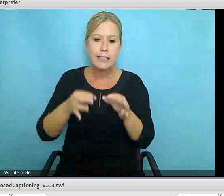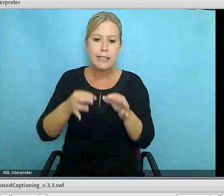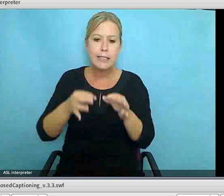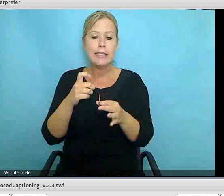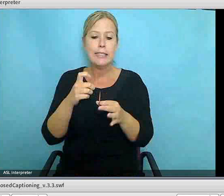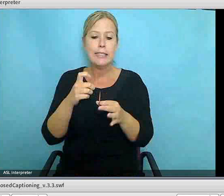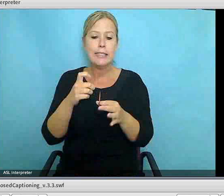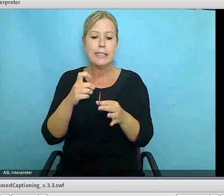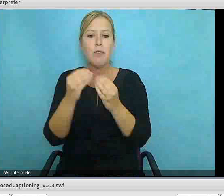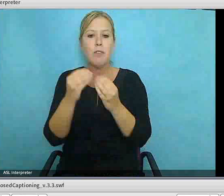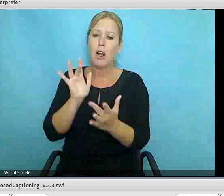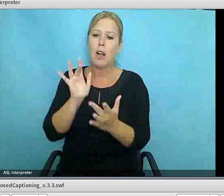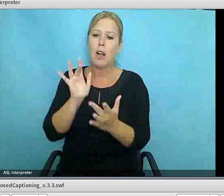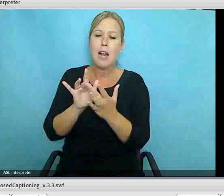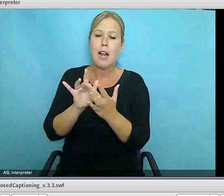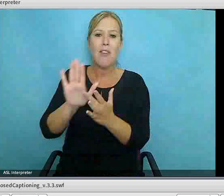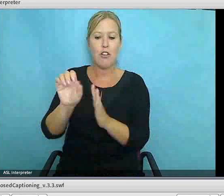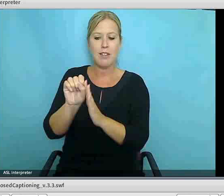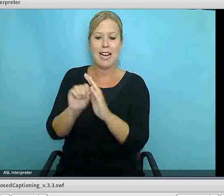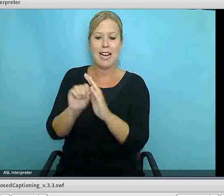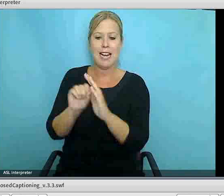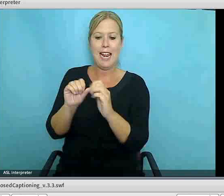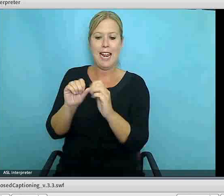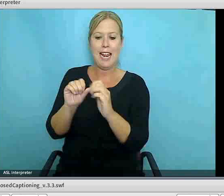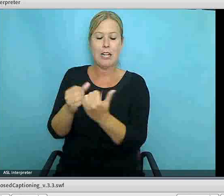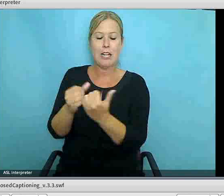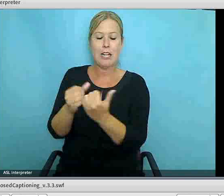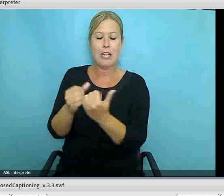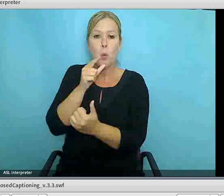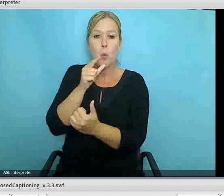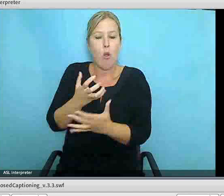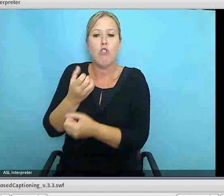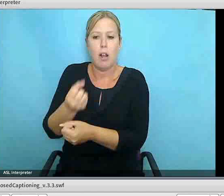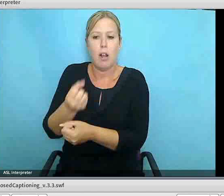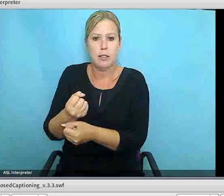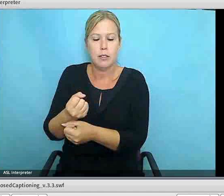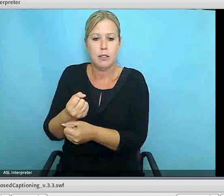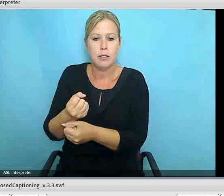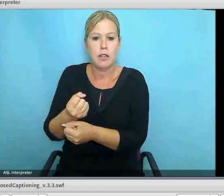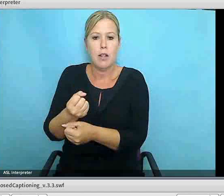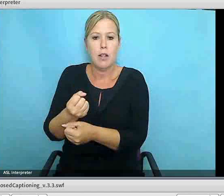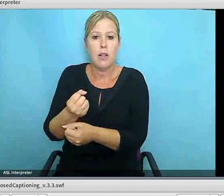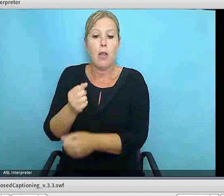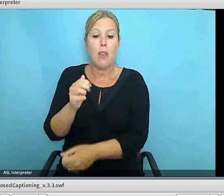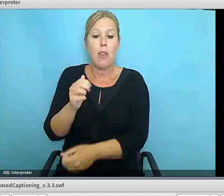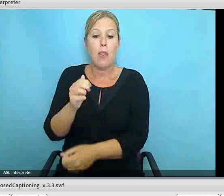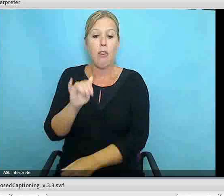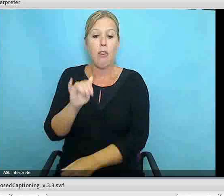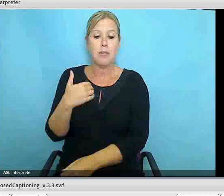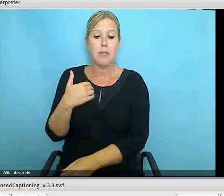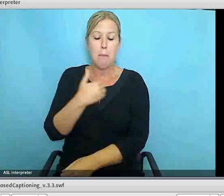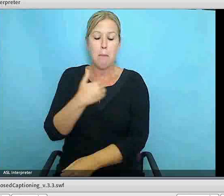It's very important that folks that our members go to and trust are knowledgeable as well